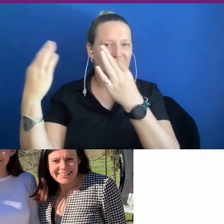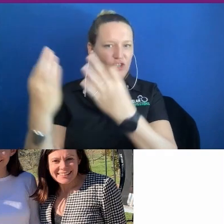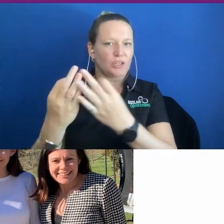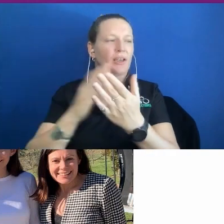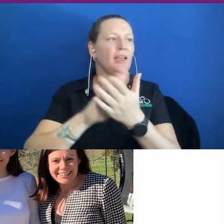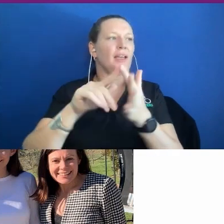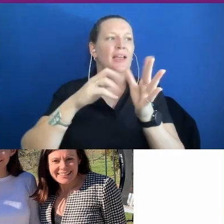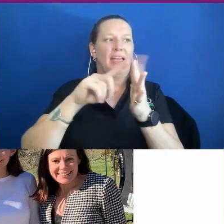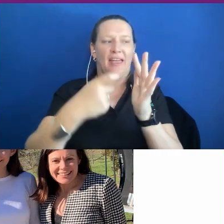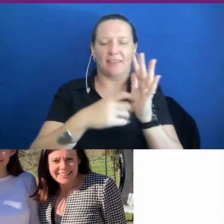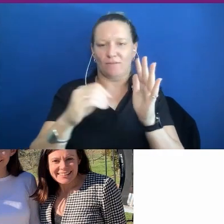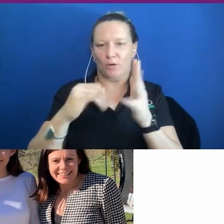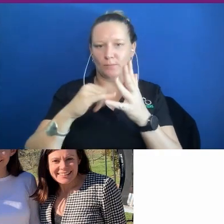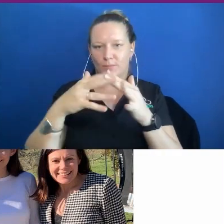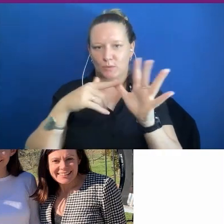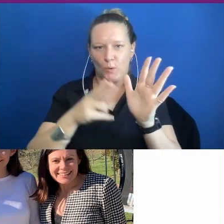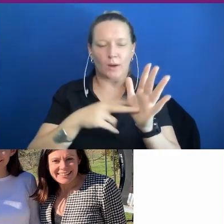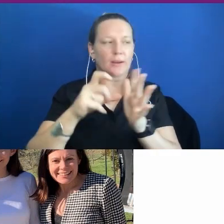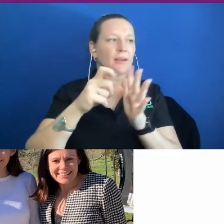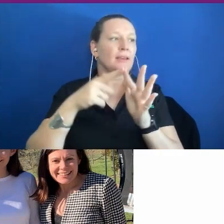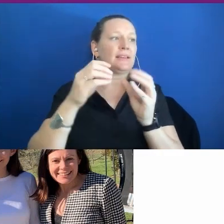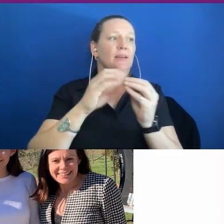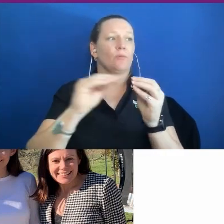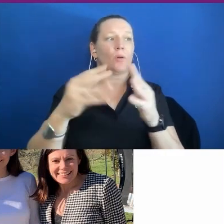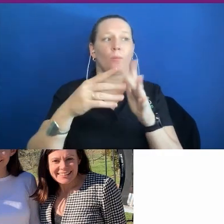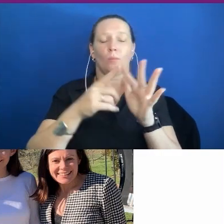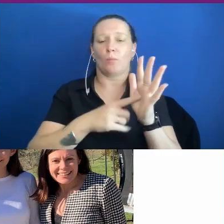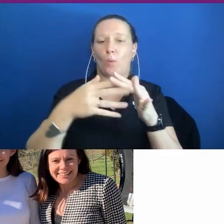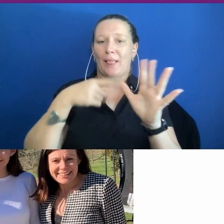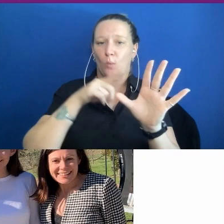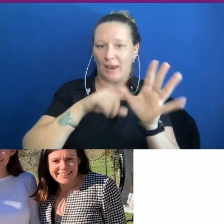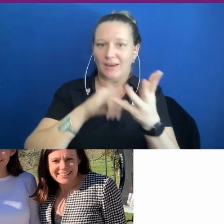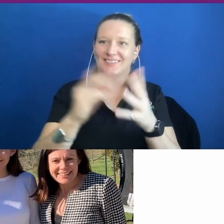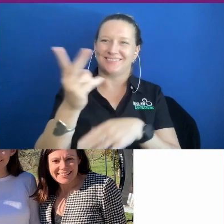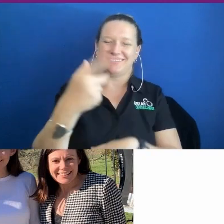Deborah Cameron from Wellways both of which were part of inviting me to come and do this talk,